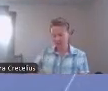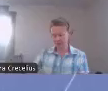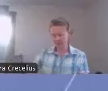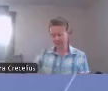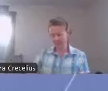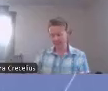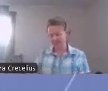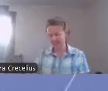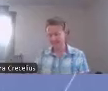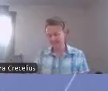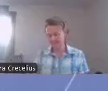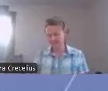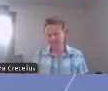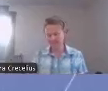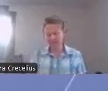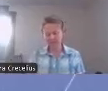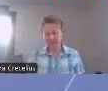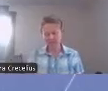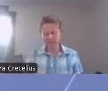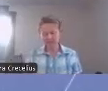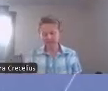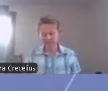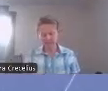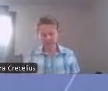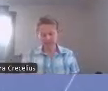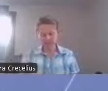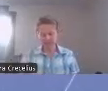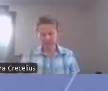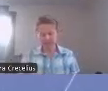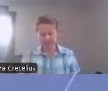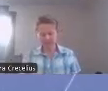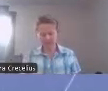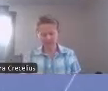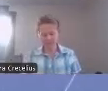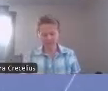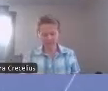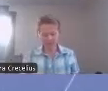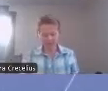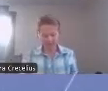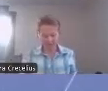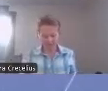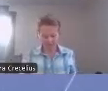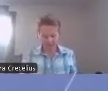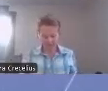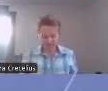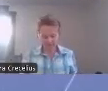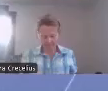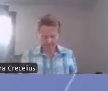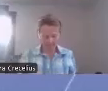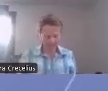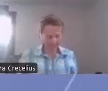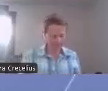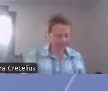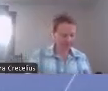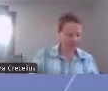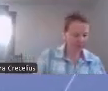And that could be a moment that built trust or improved how we communicated or where you felt that your capacity grew.